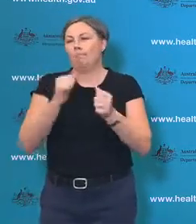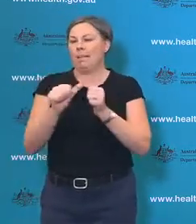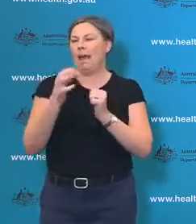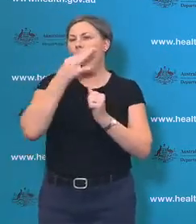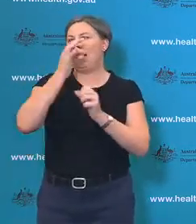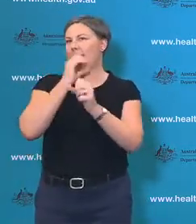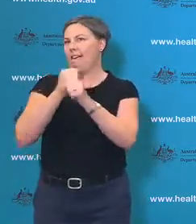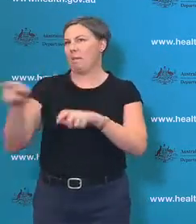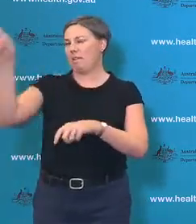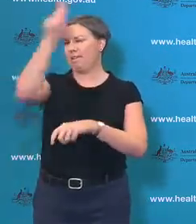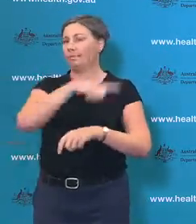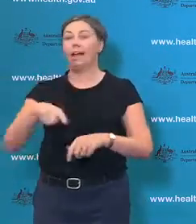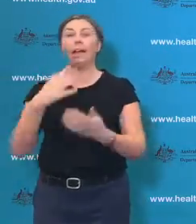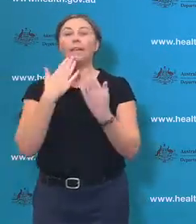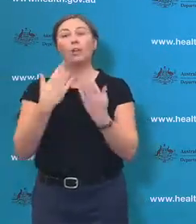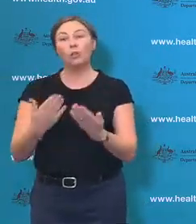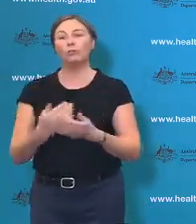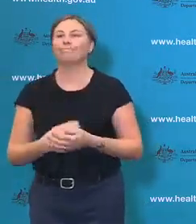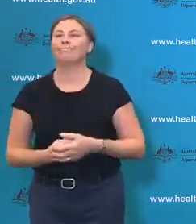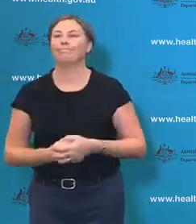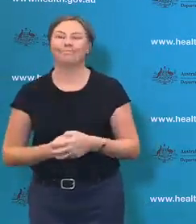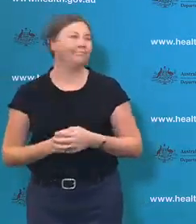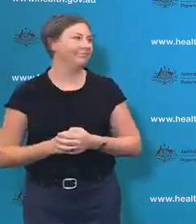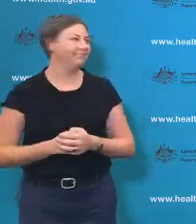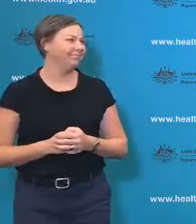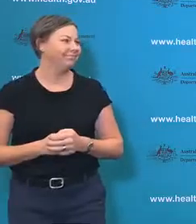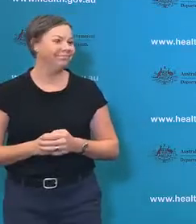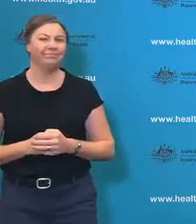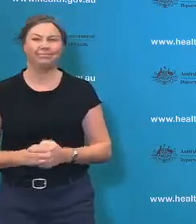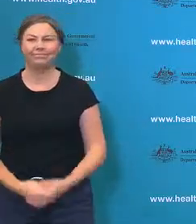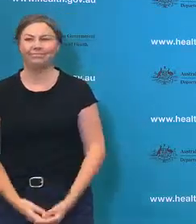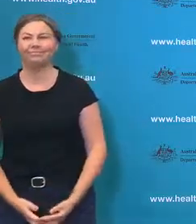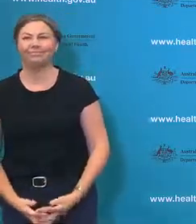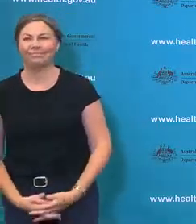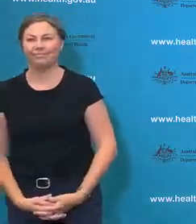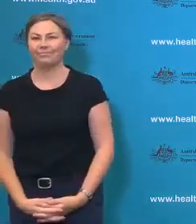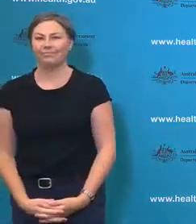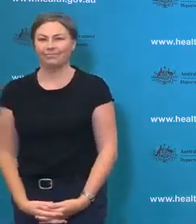much everybody and thank you to our interpreters. Thank you.